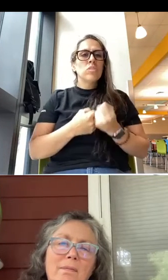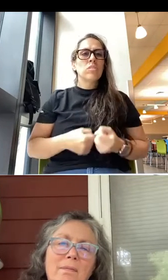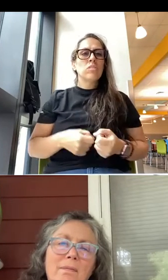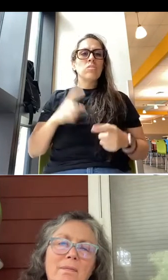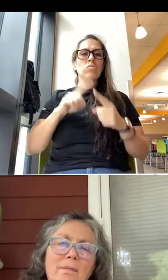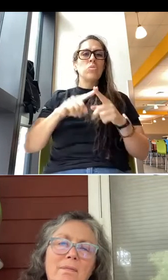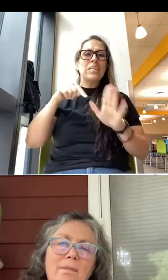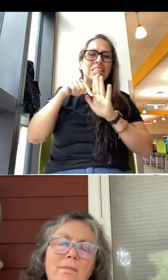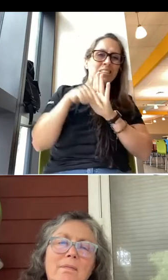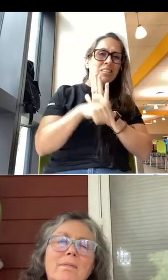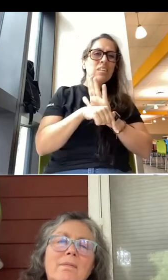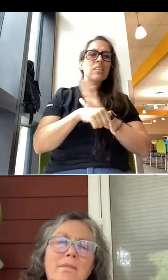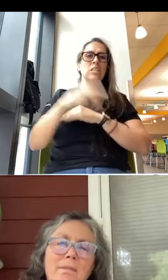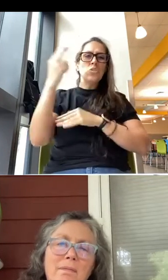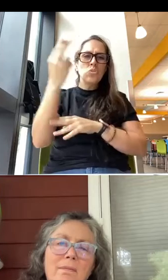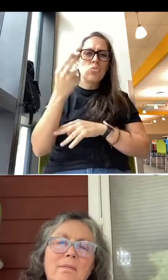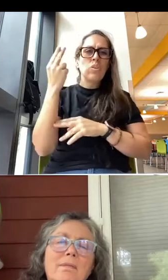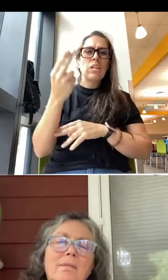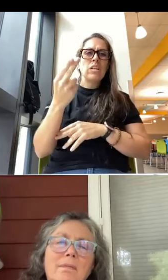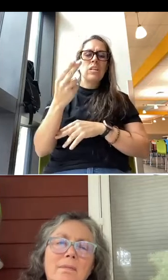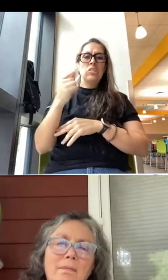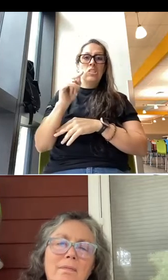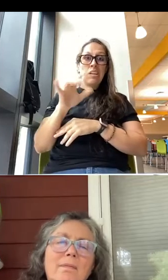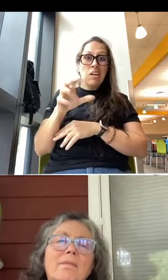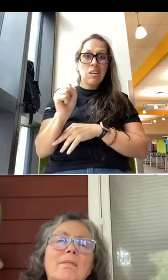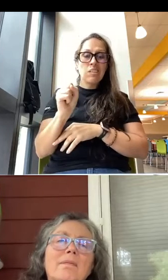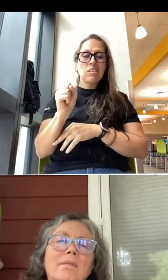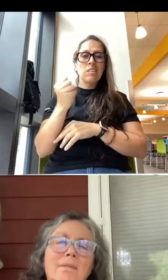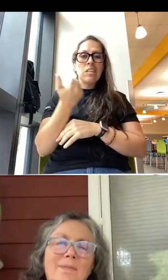historically, genetically, like anything, even culturally, you know.